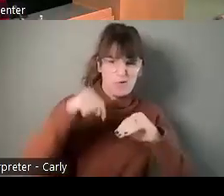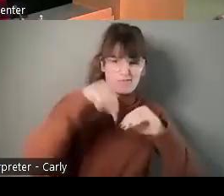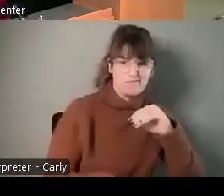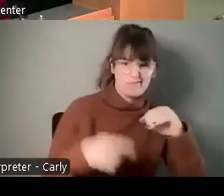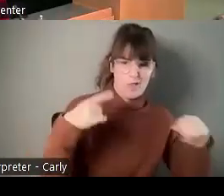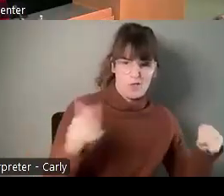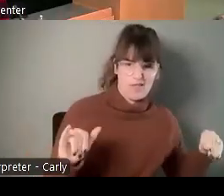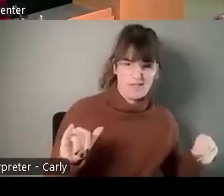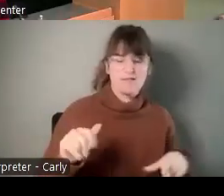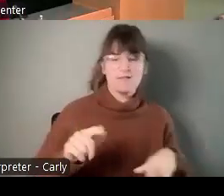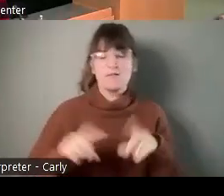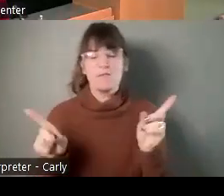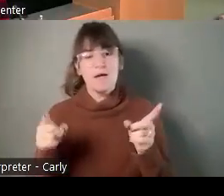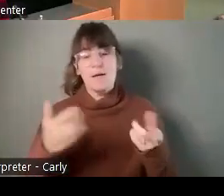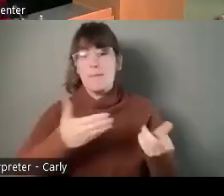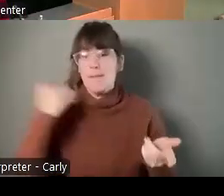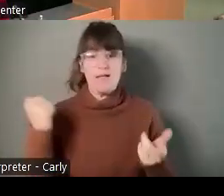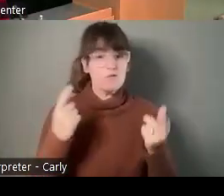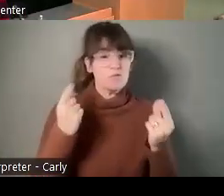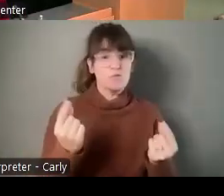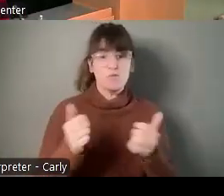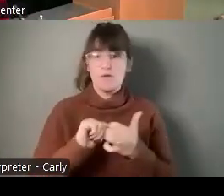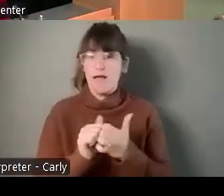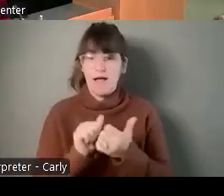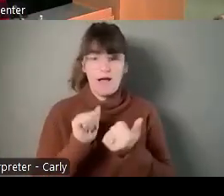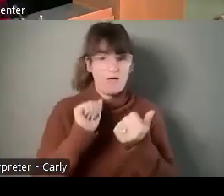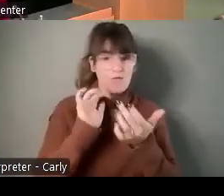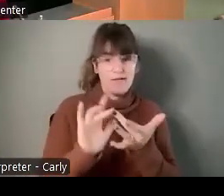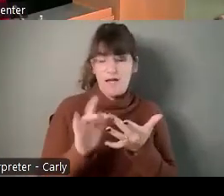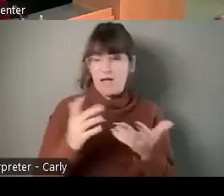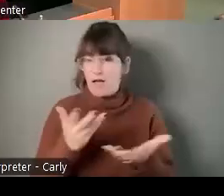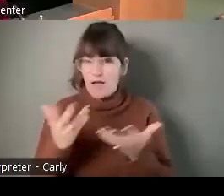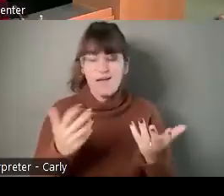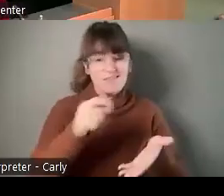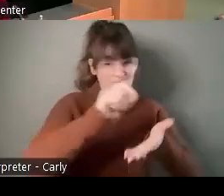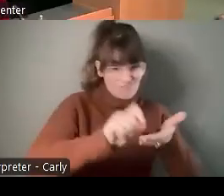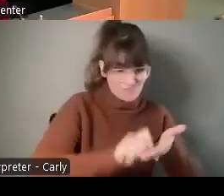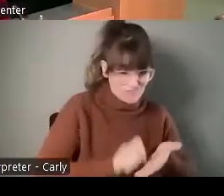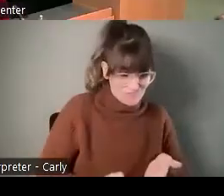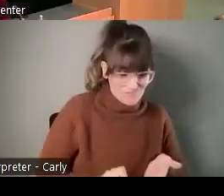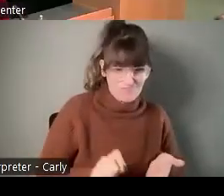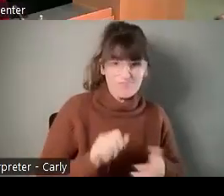discussions about what the best way is to contact someone. Is it a handwritten note? Are we calling,